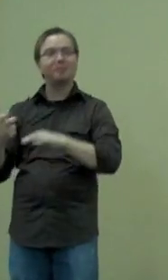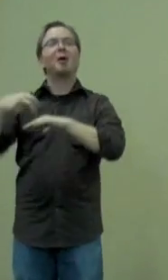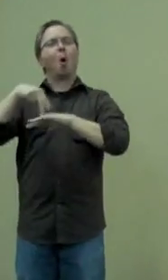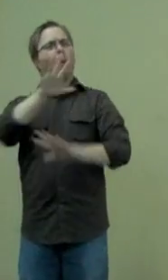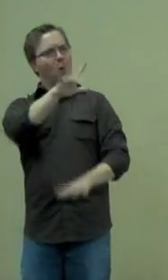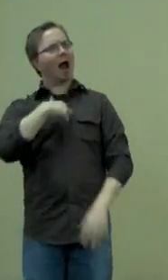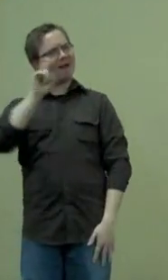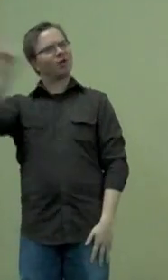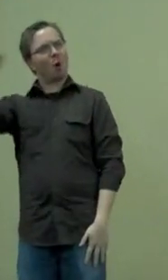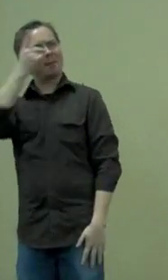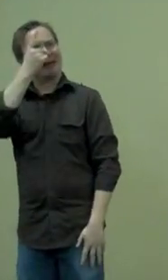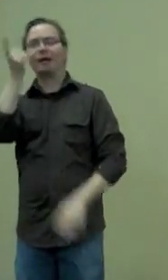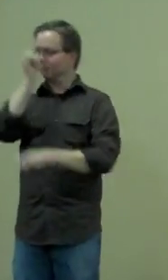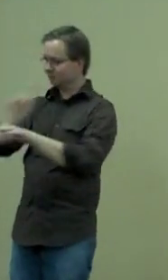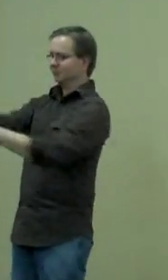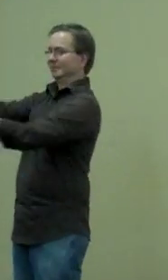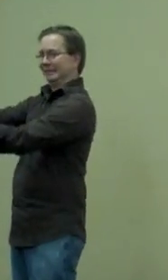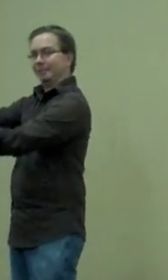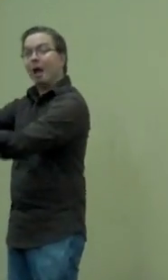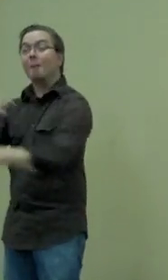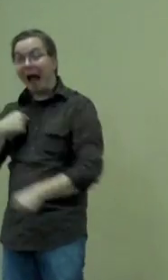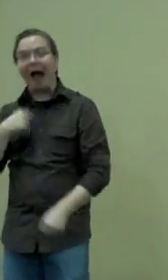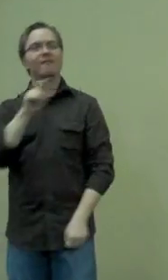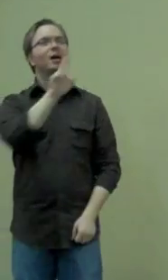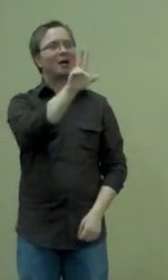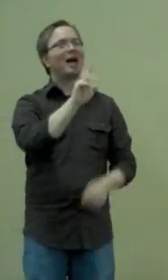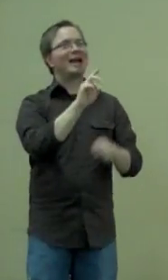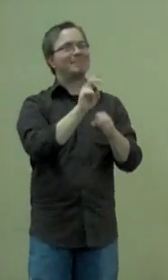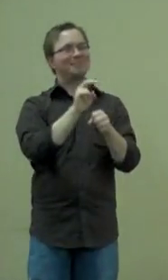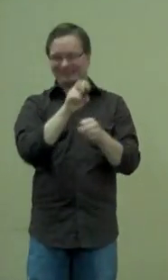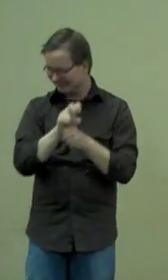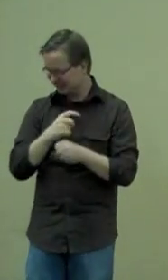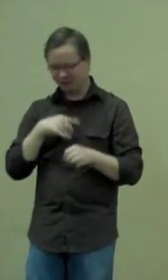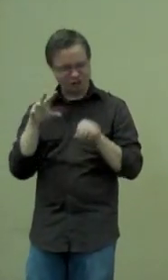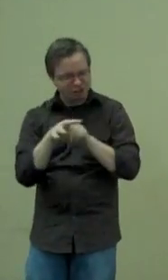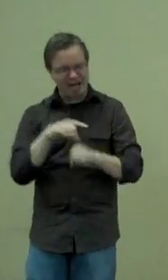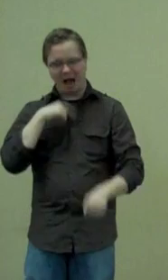Congratulations. You look like a woman all the time.